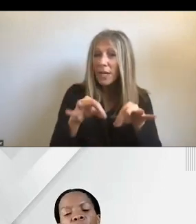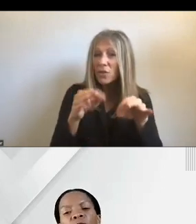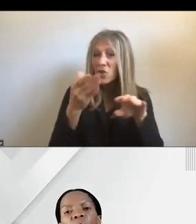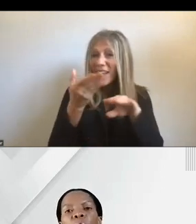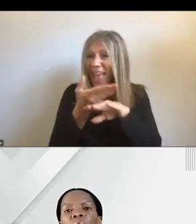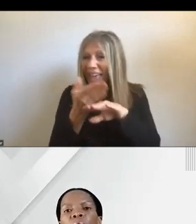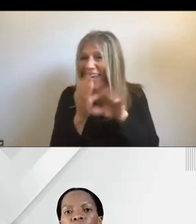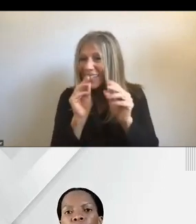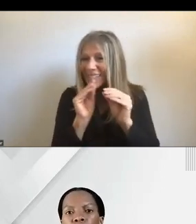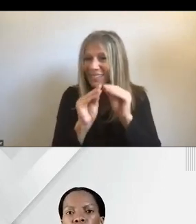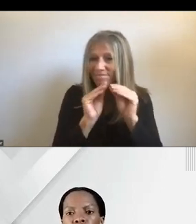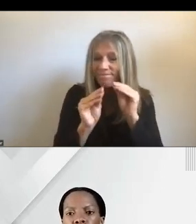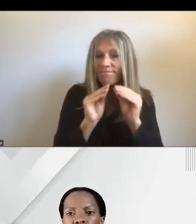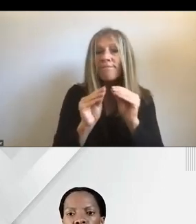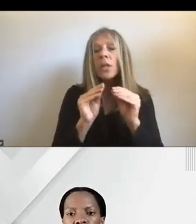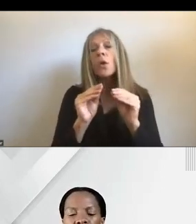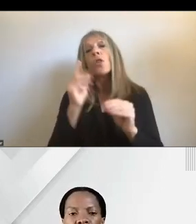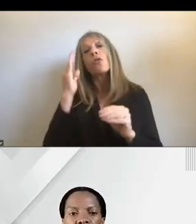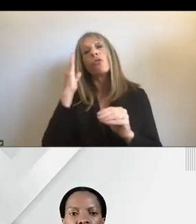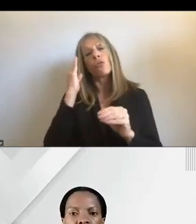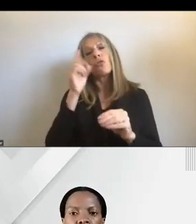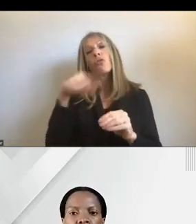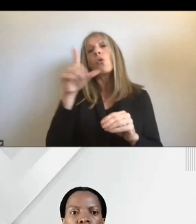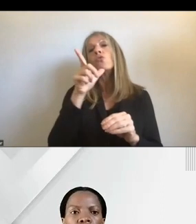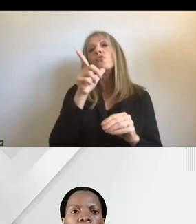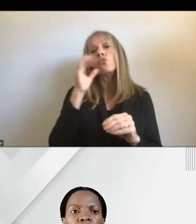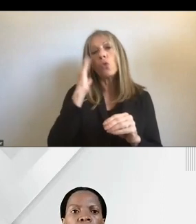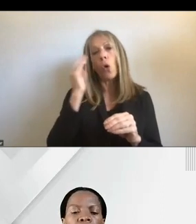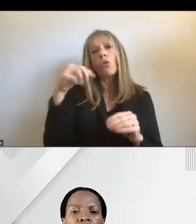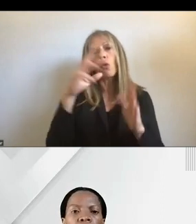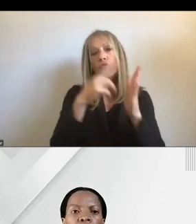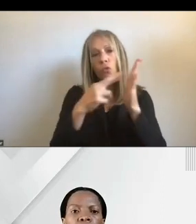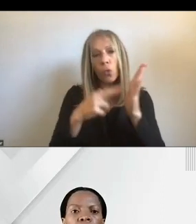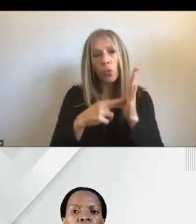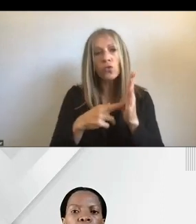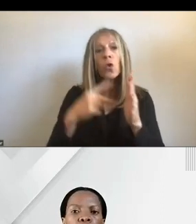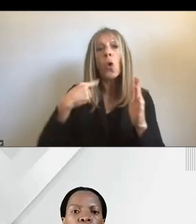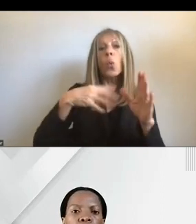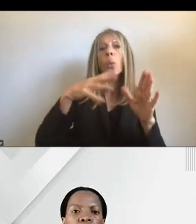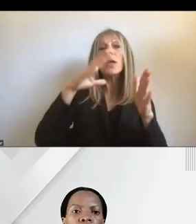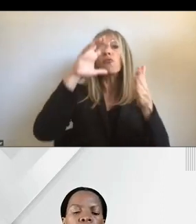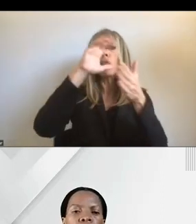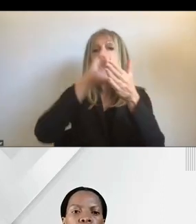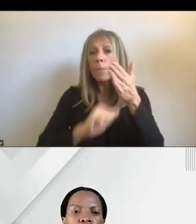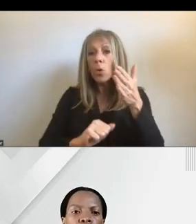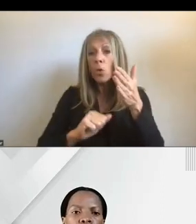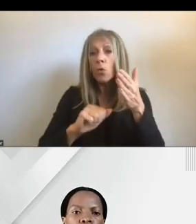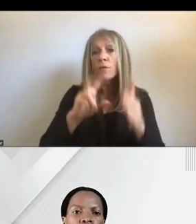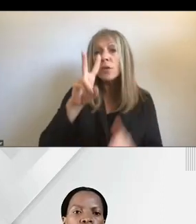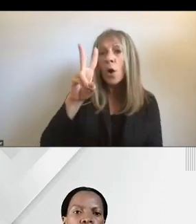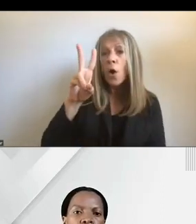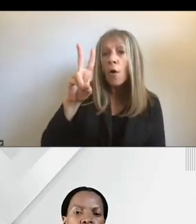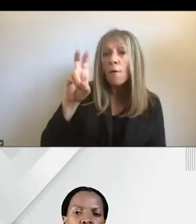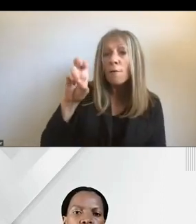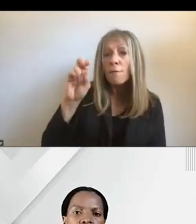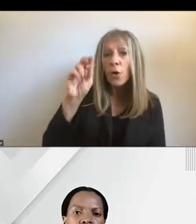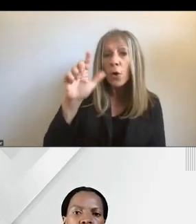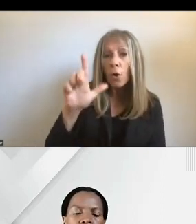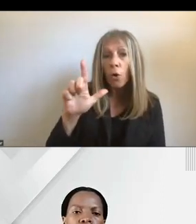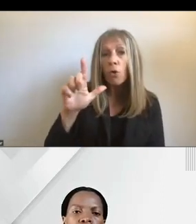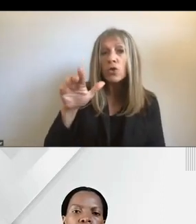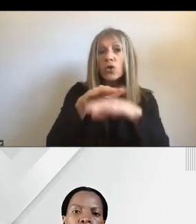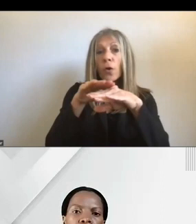for those familiar with the proposed rule. We removed vertical surface discontinuities and have